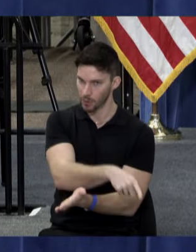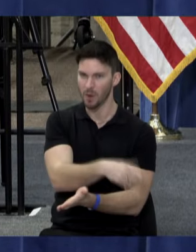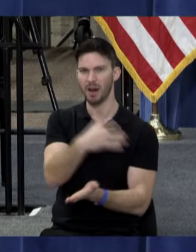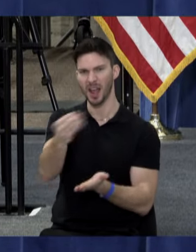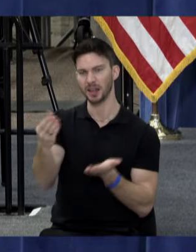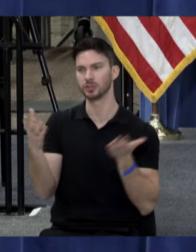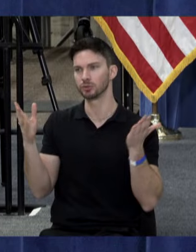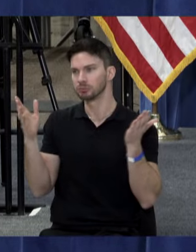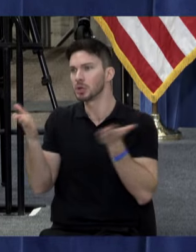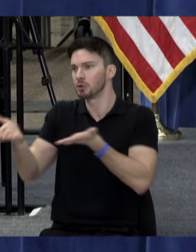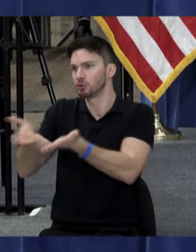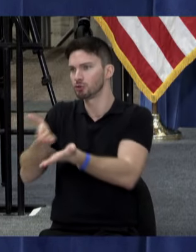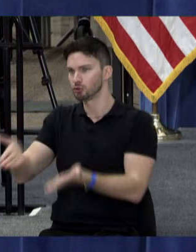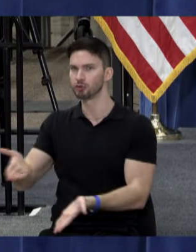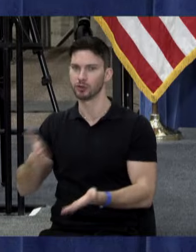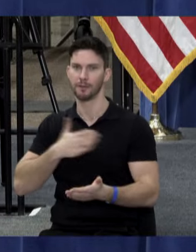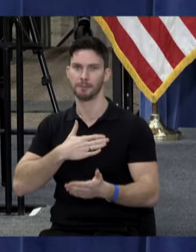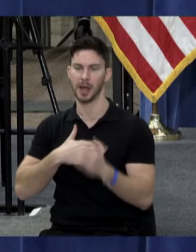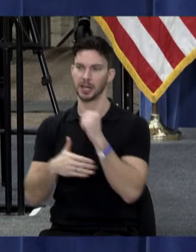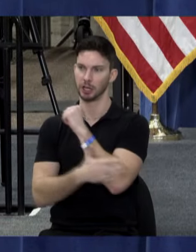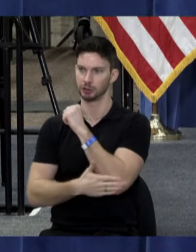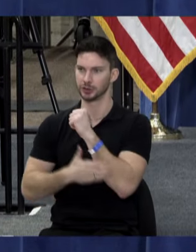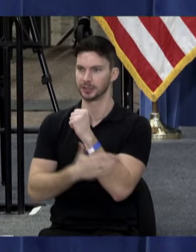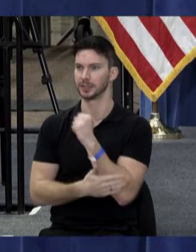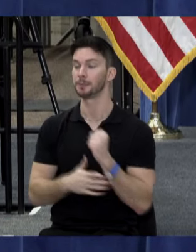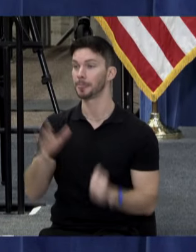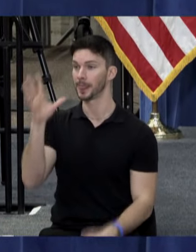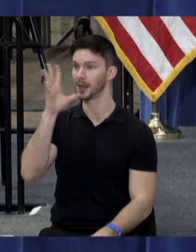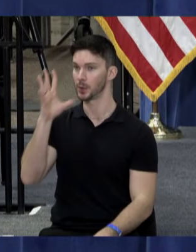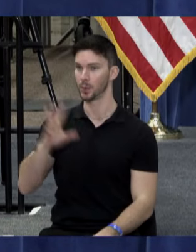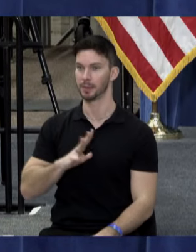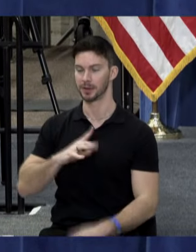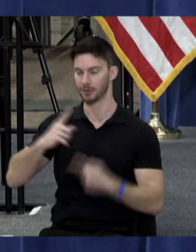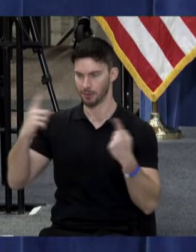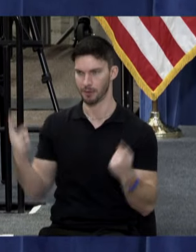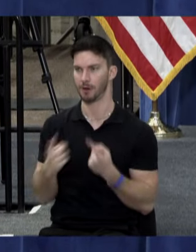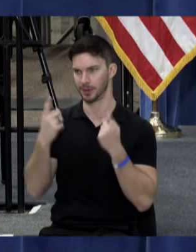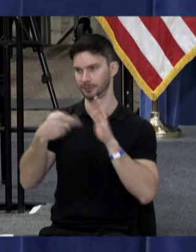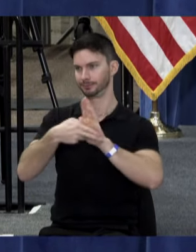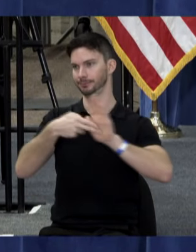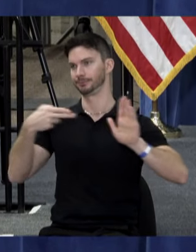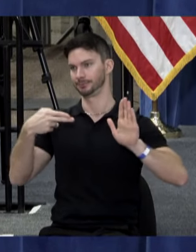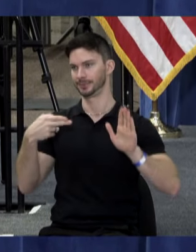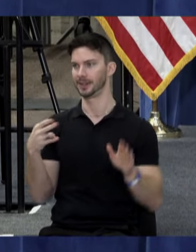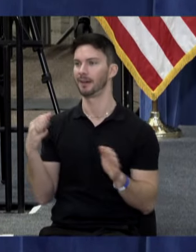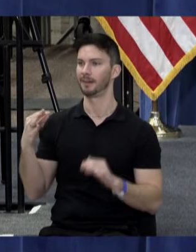And women are always volunteers. We were never -- because I actually joined in the time of the